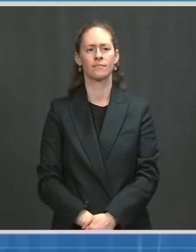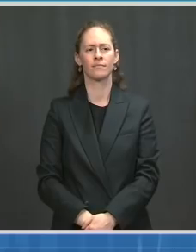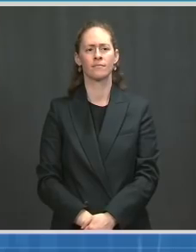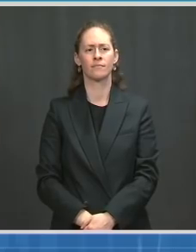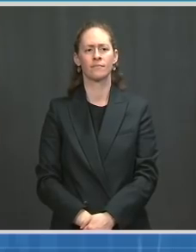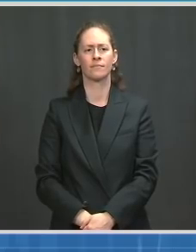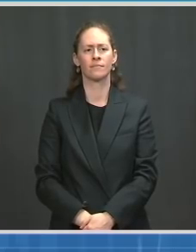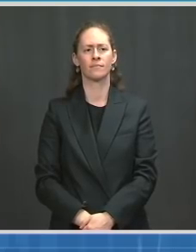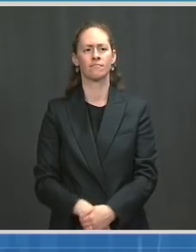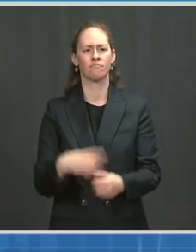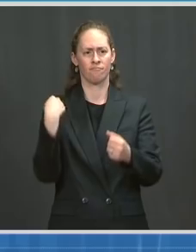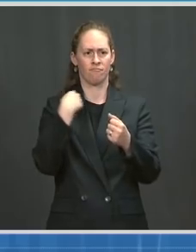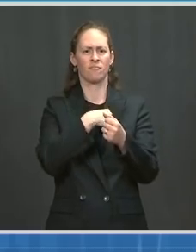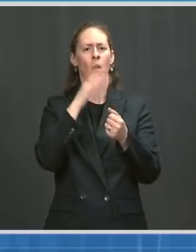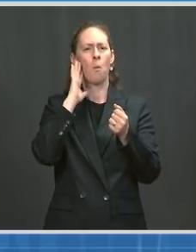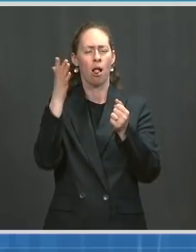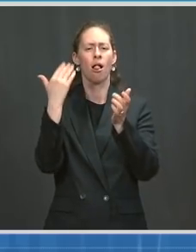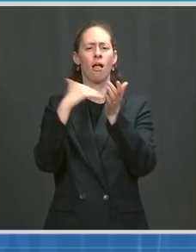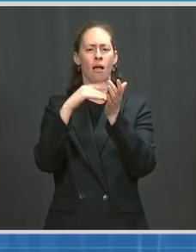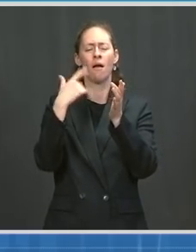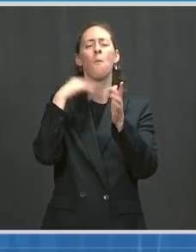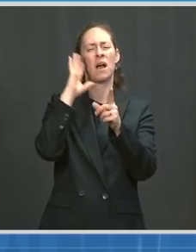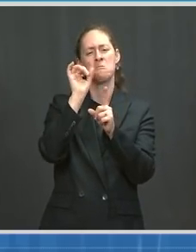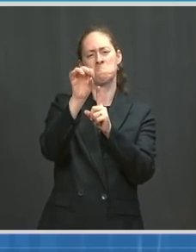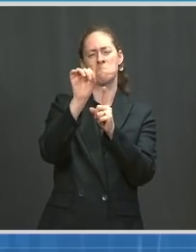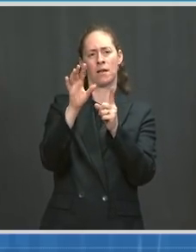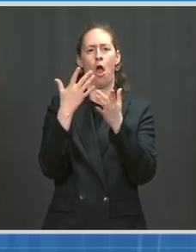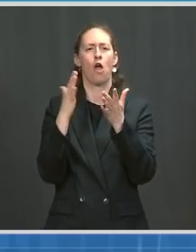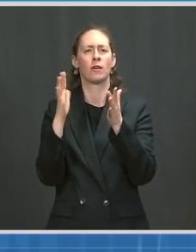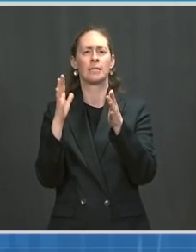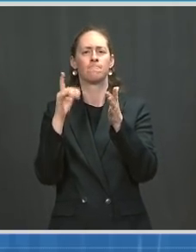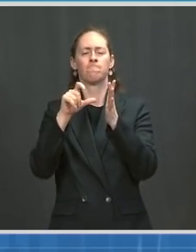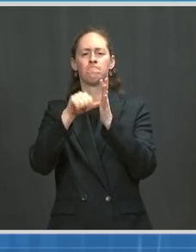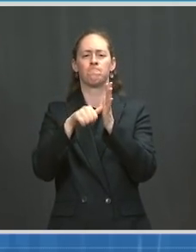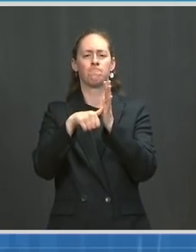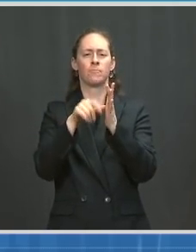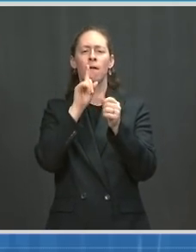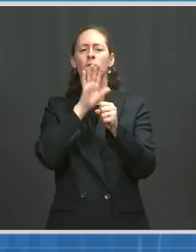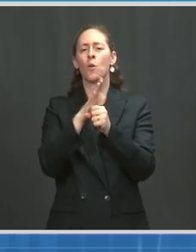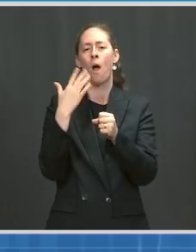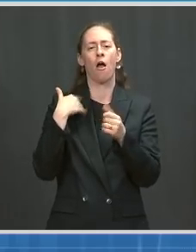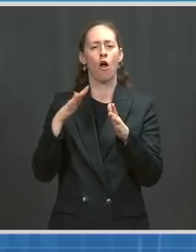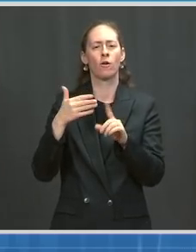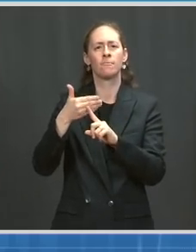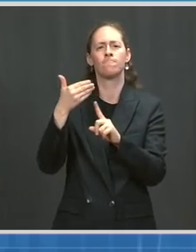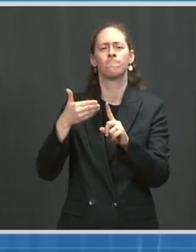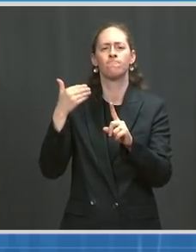This is an MMWR from the CDC, which is looking both at the Pfizer-BioNTech